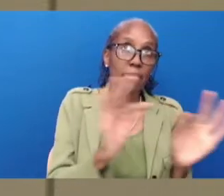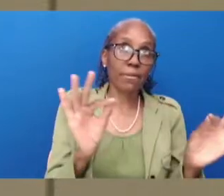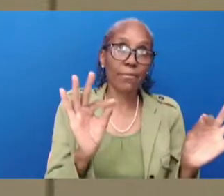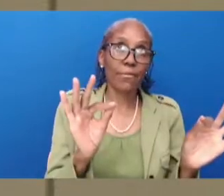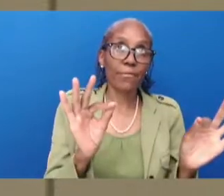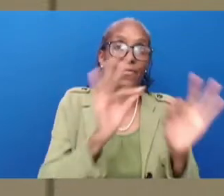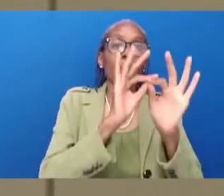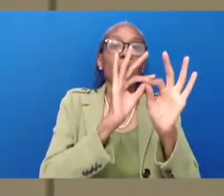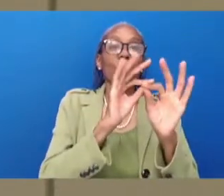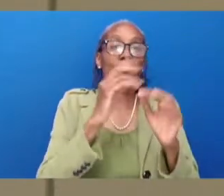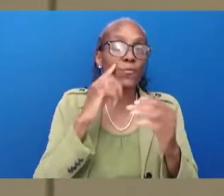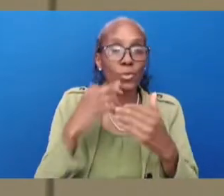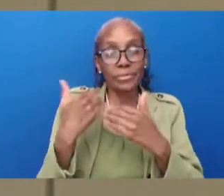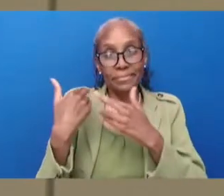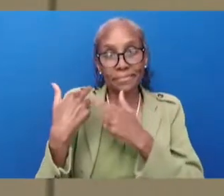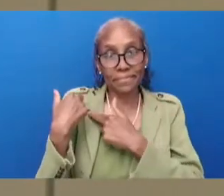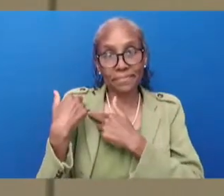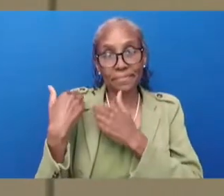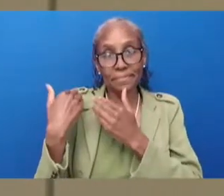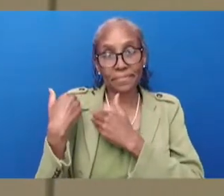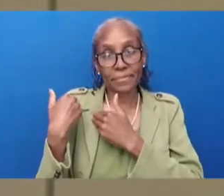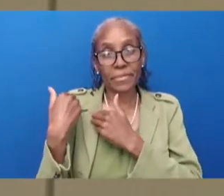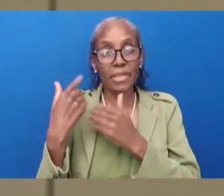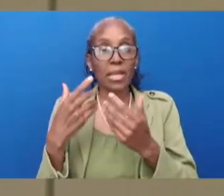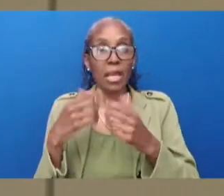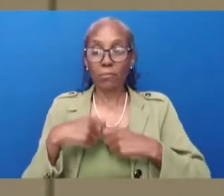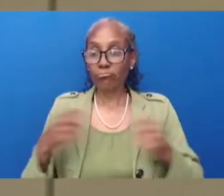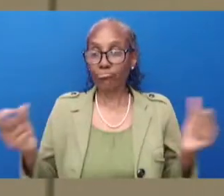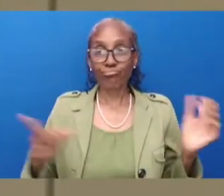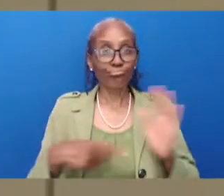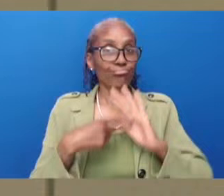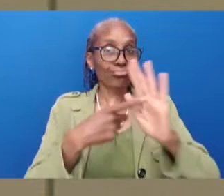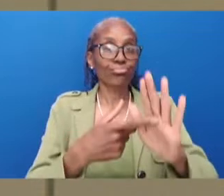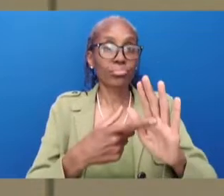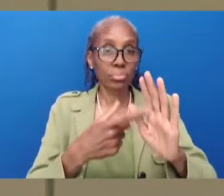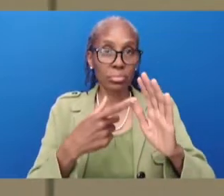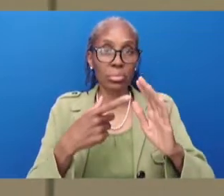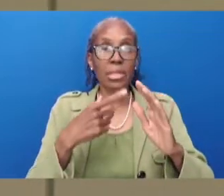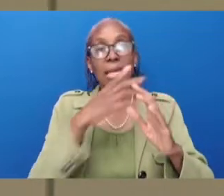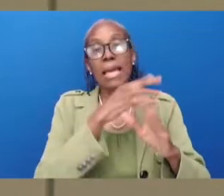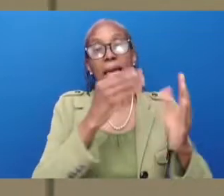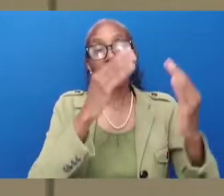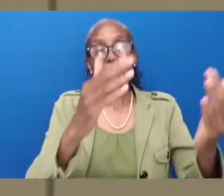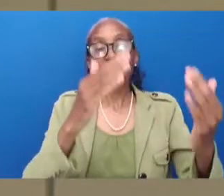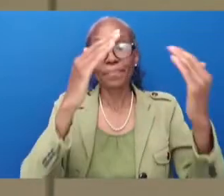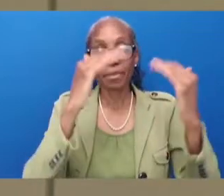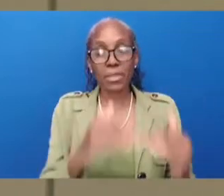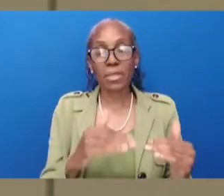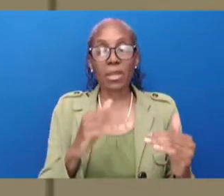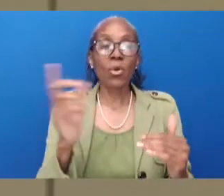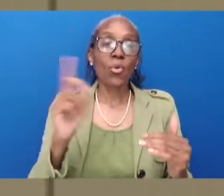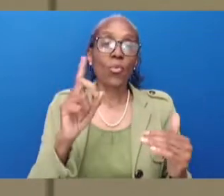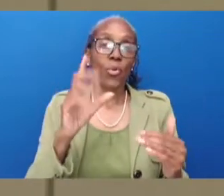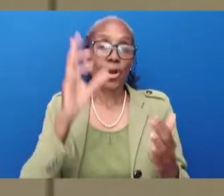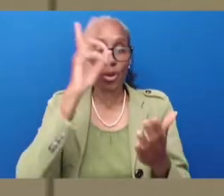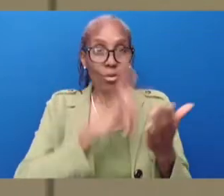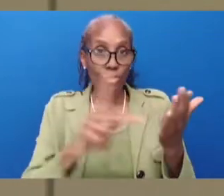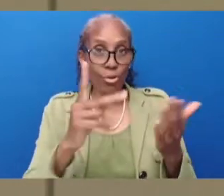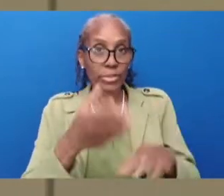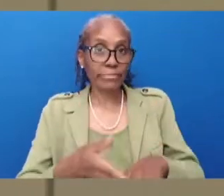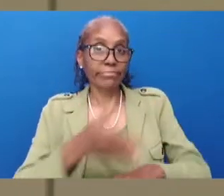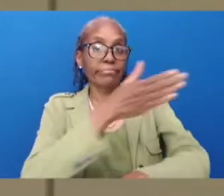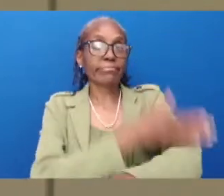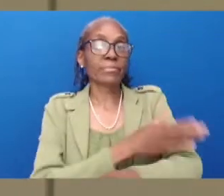GOVERNMENT RECORDS.